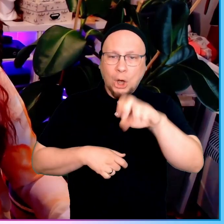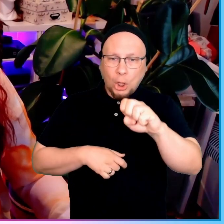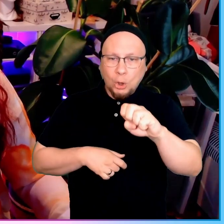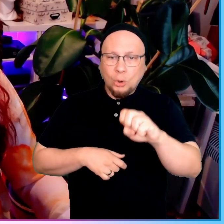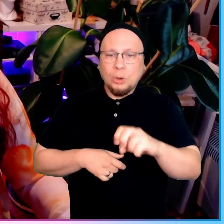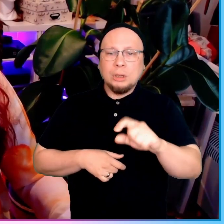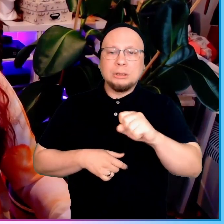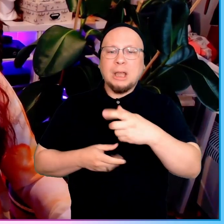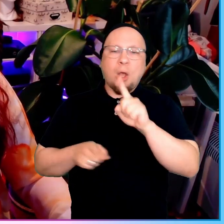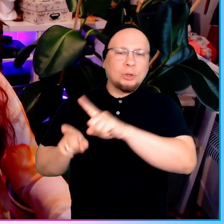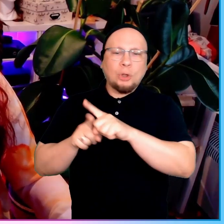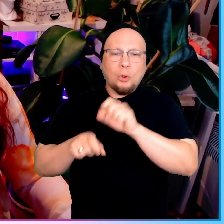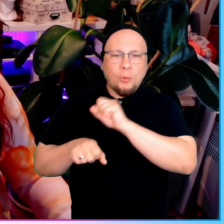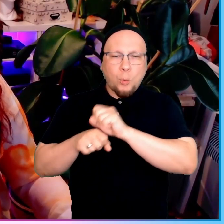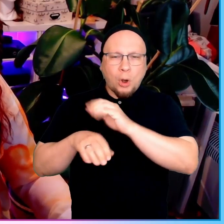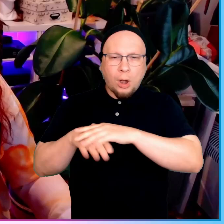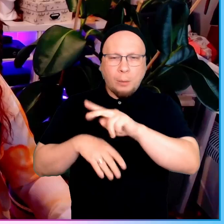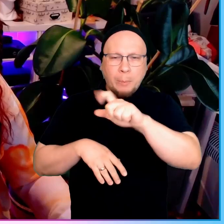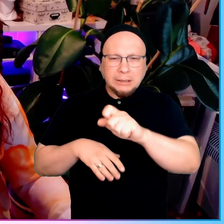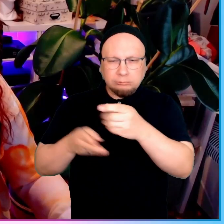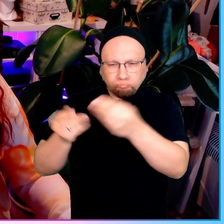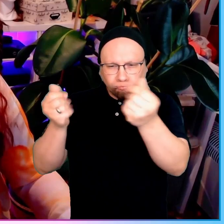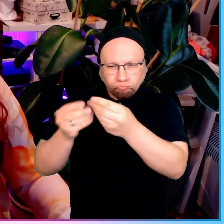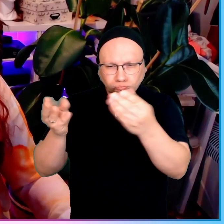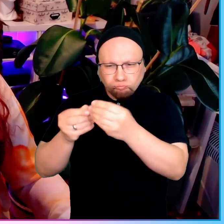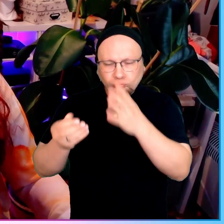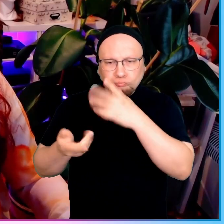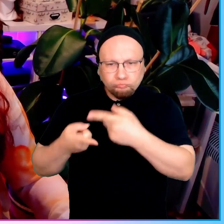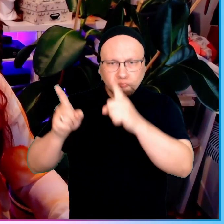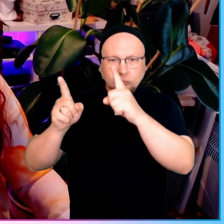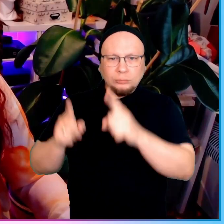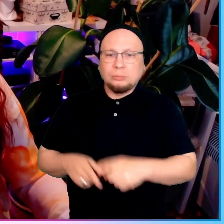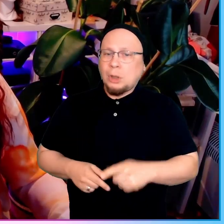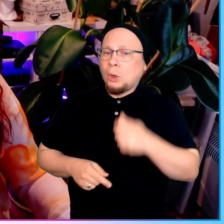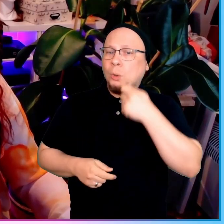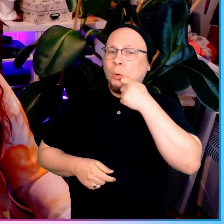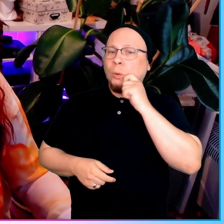But not only is this game a wonderful little adventure, it’s also accessible for me.